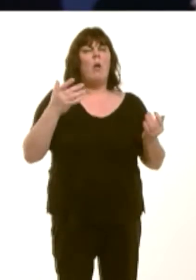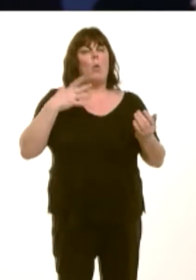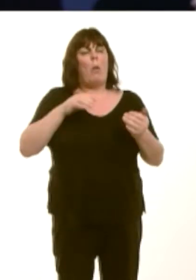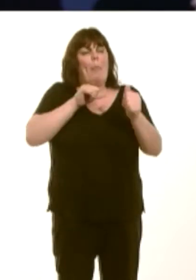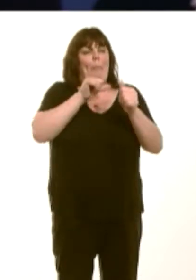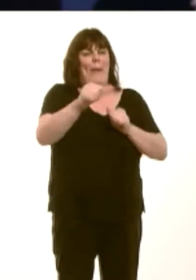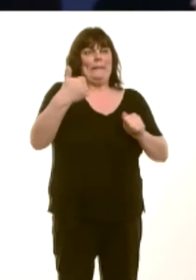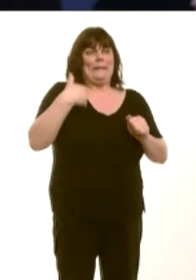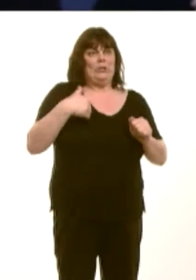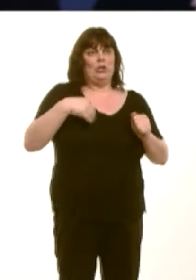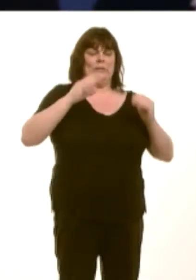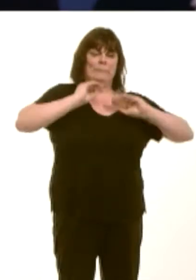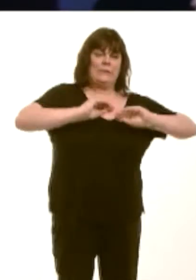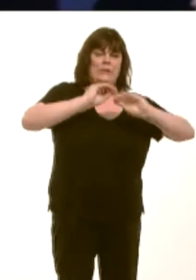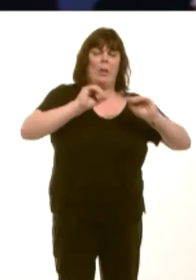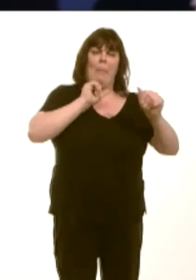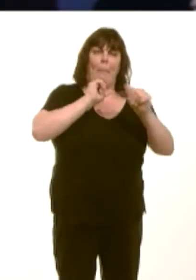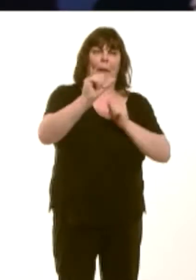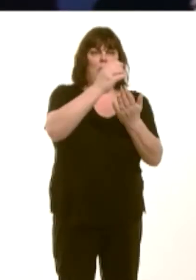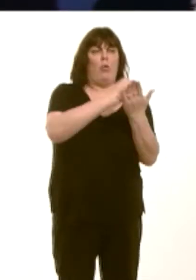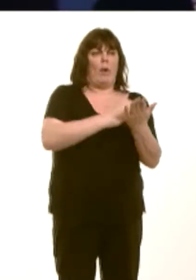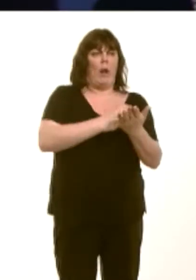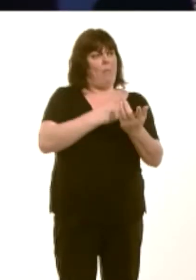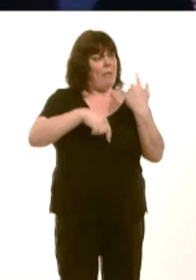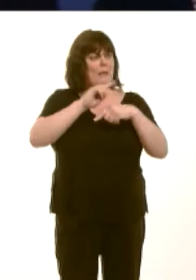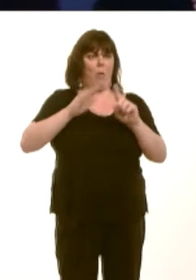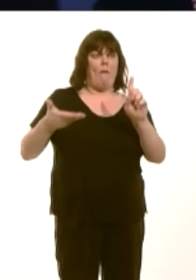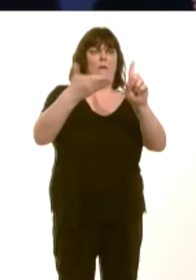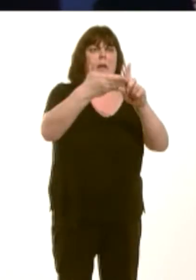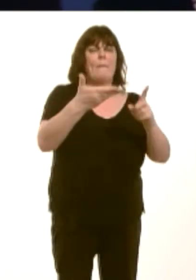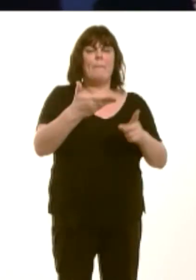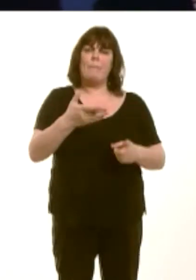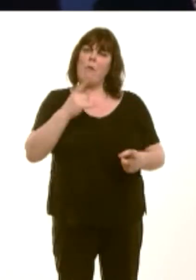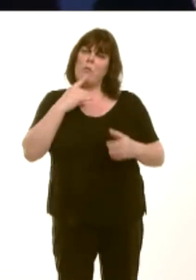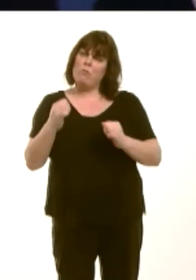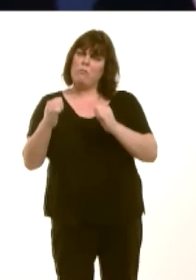Would you guarantee today that any changes to the curriculum will happen in conjunction